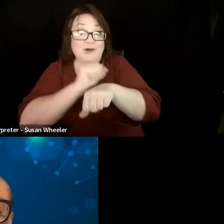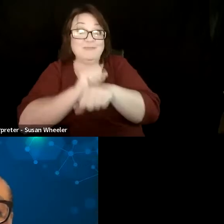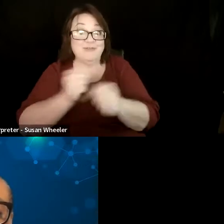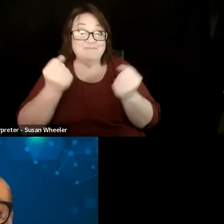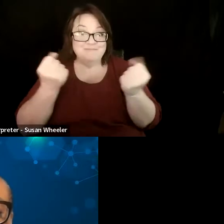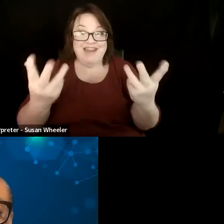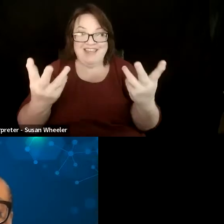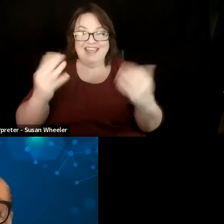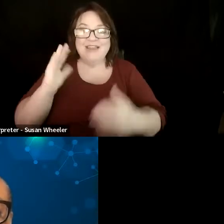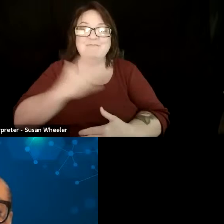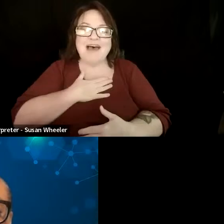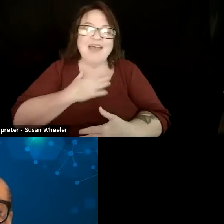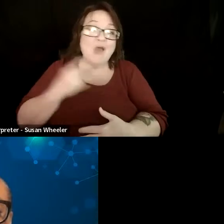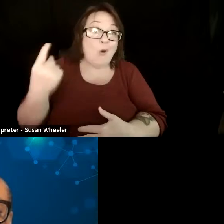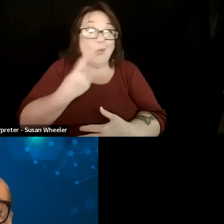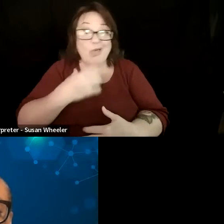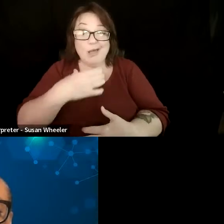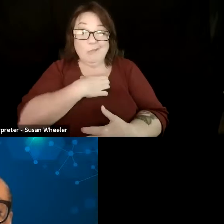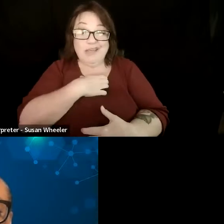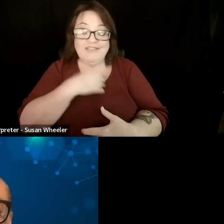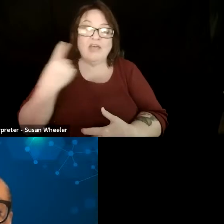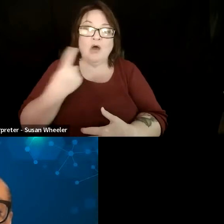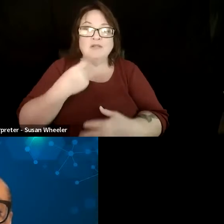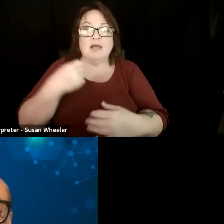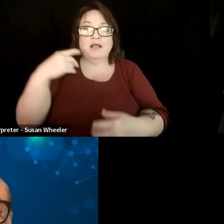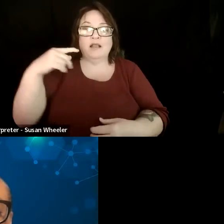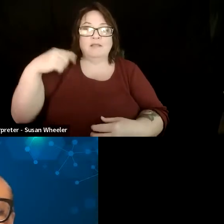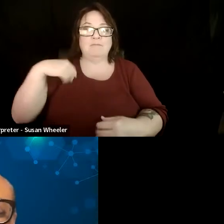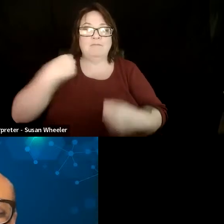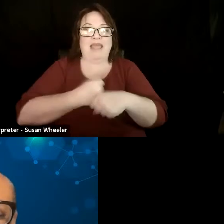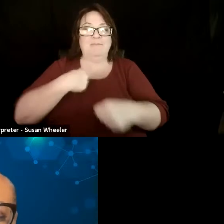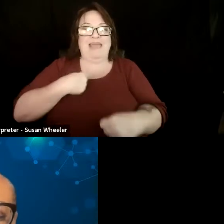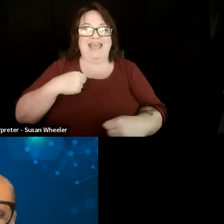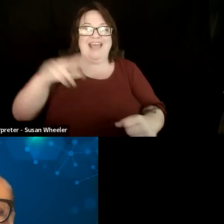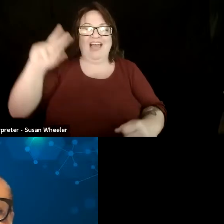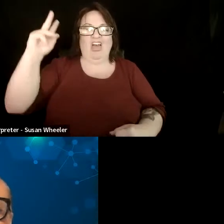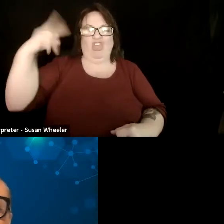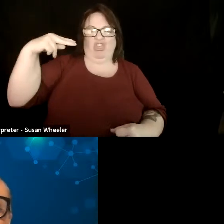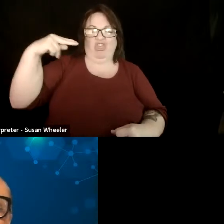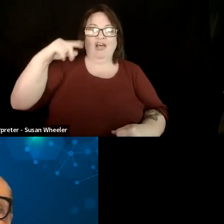and my only complaint is that they often make me look bad. And so, a big shout out